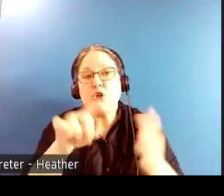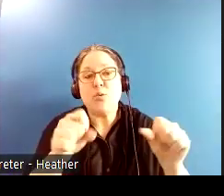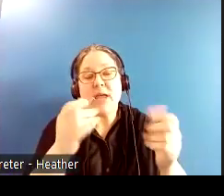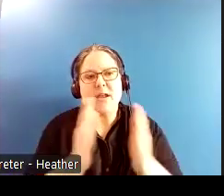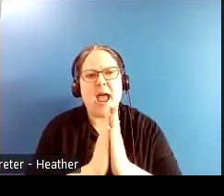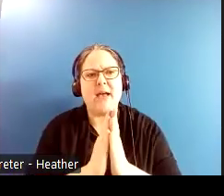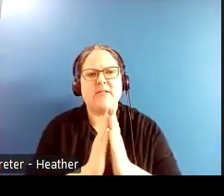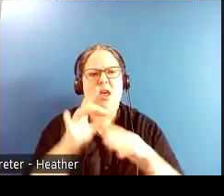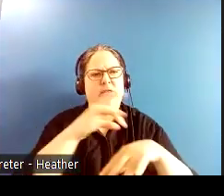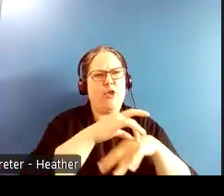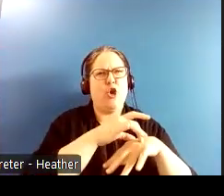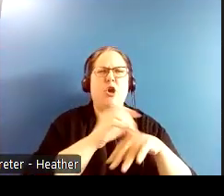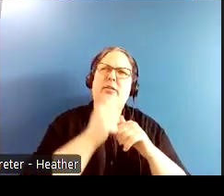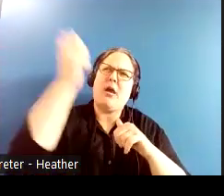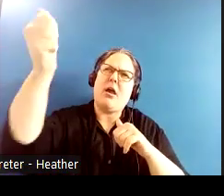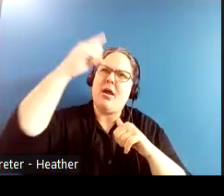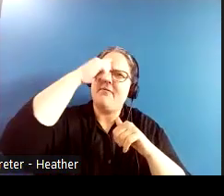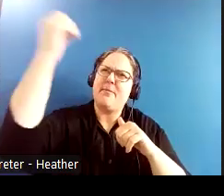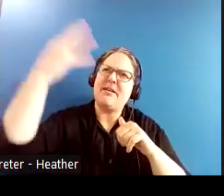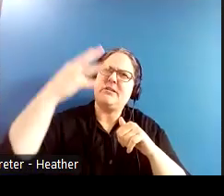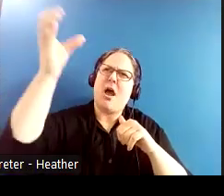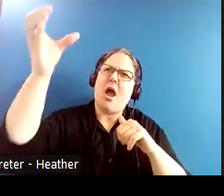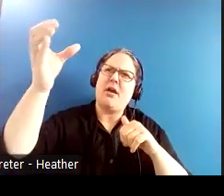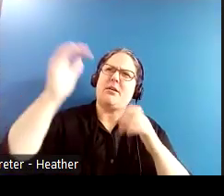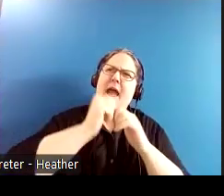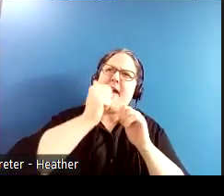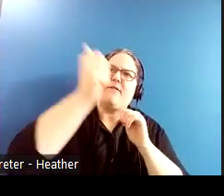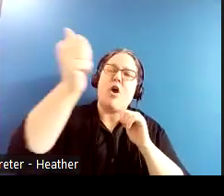from the sun and you can come up with an objective answer. You might be a little bit right about it.